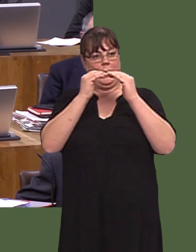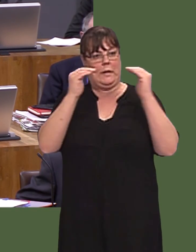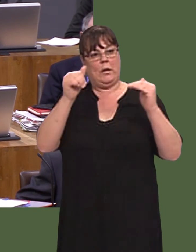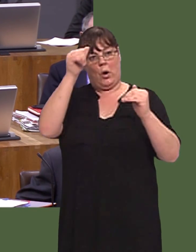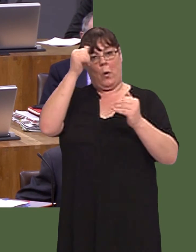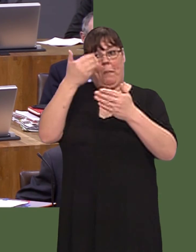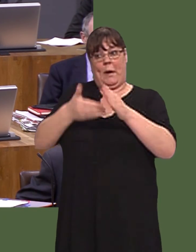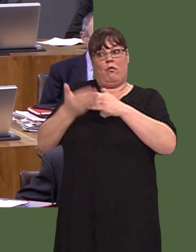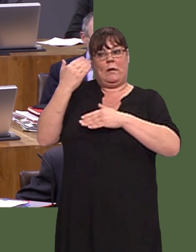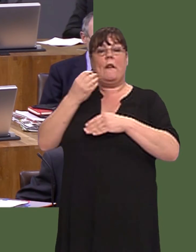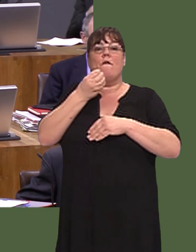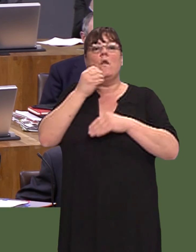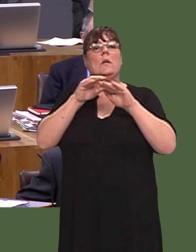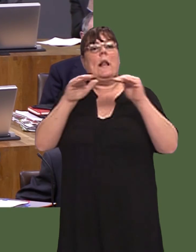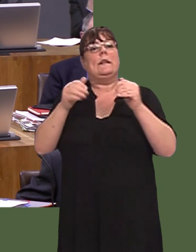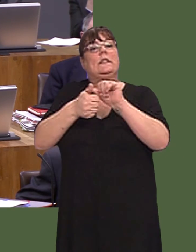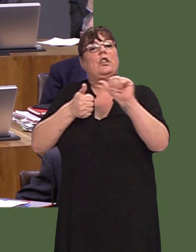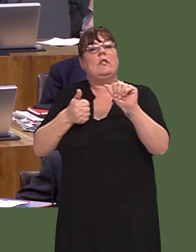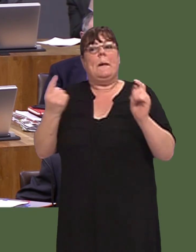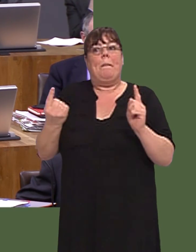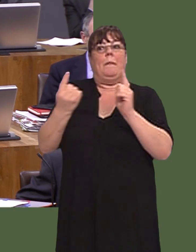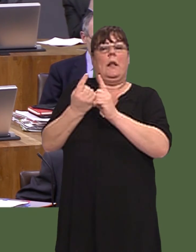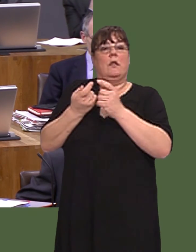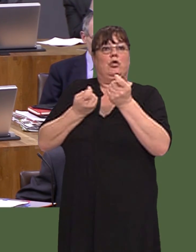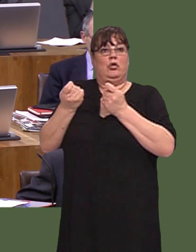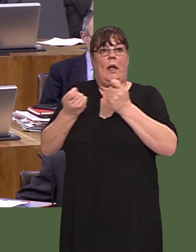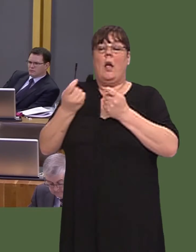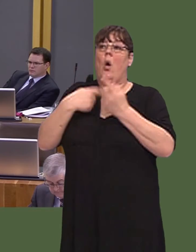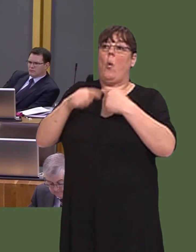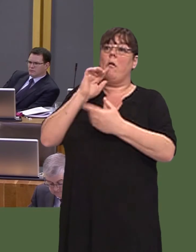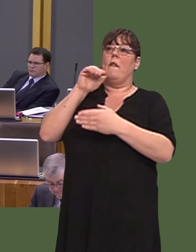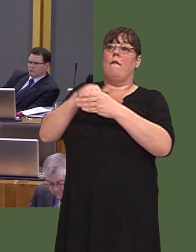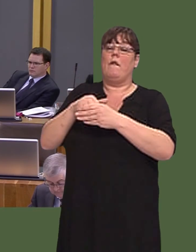of the Food Standards Agency. We, of course, effectively, buy in to the services of the Food Standards Agency.